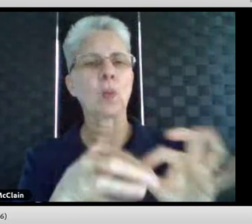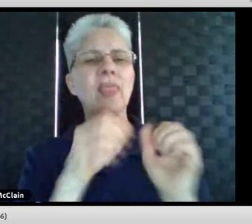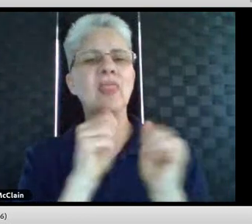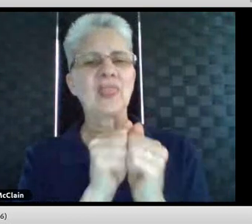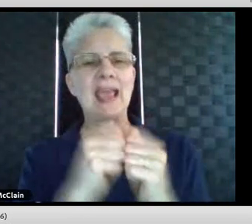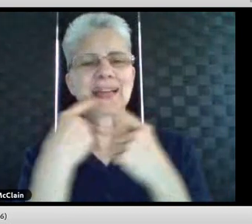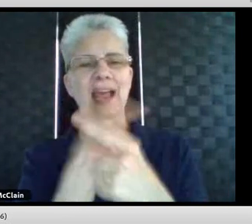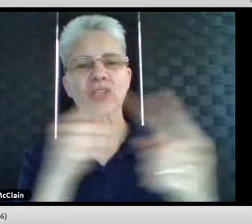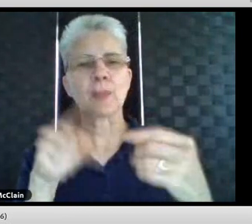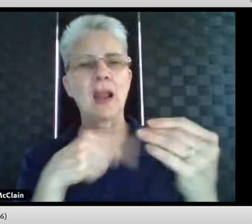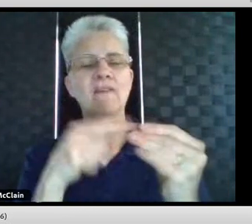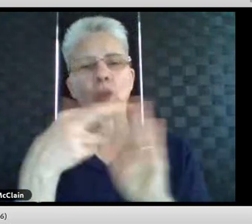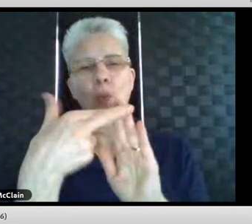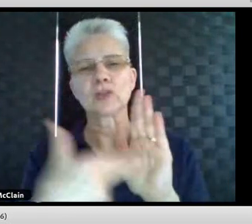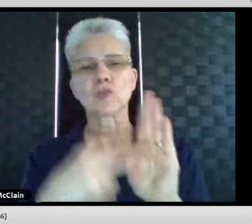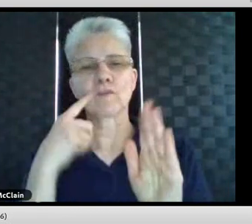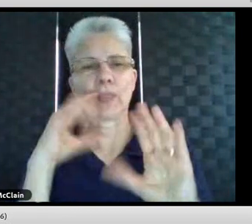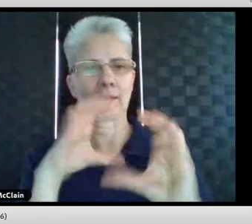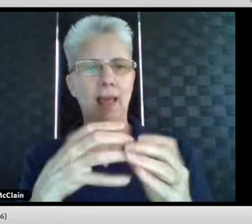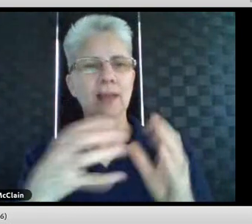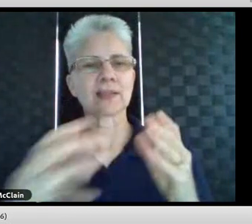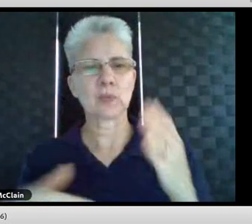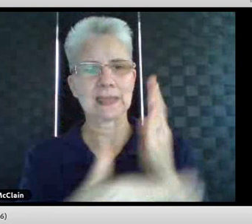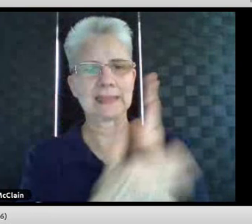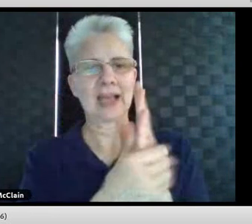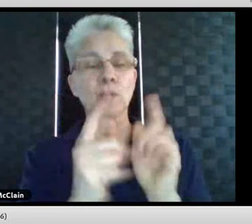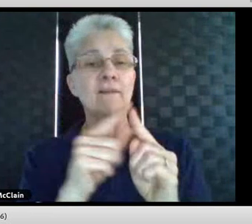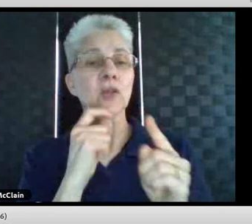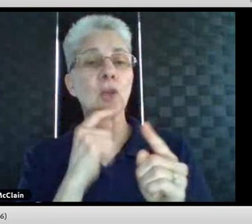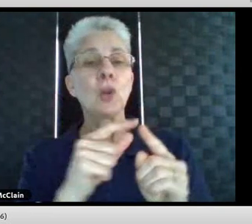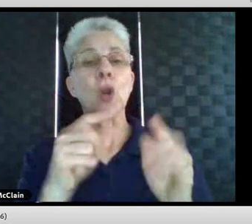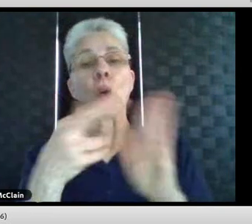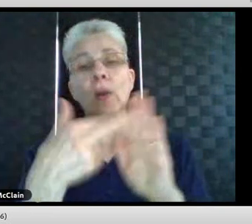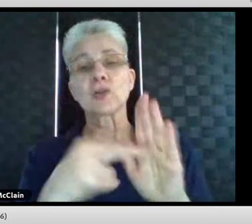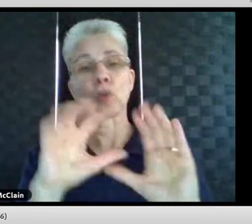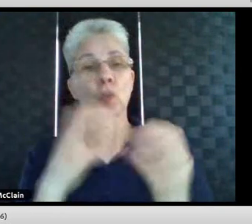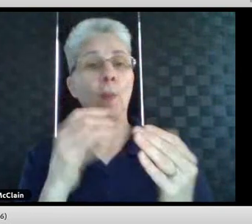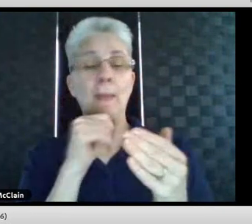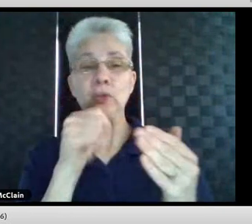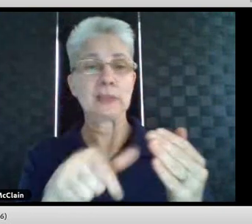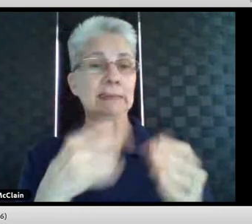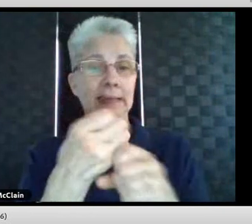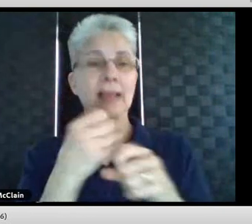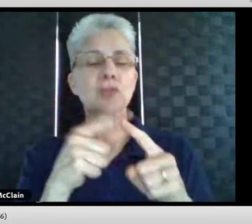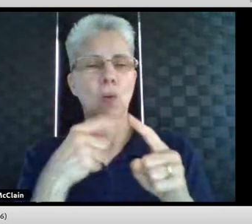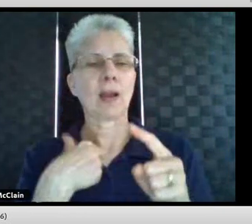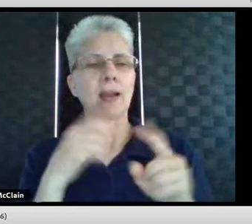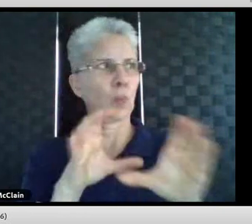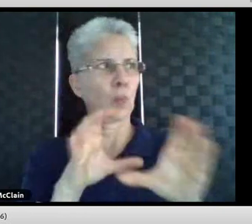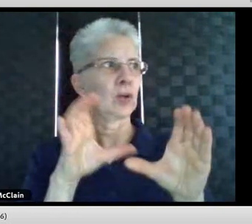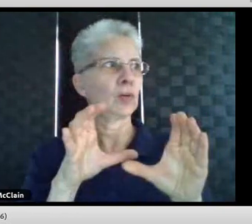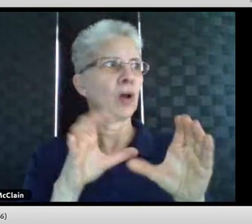"You're registered for the class," but if you registered as a group, maybe you didn't get it, so I will -- And you can also e-mail me directly.